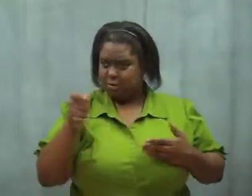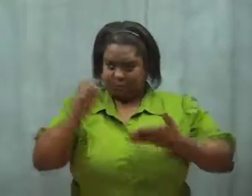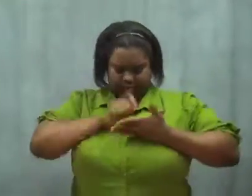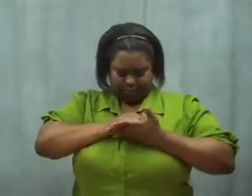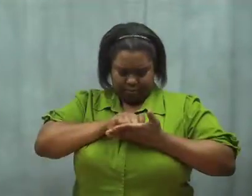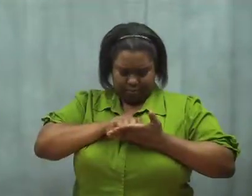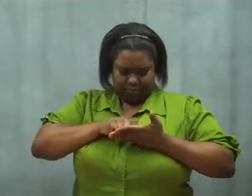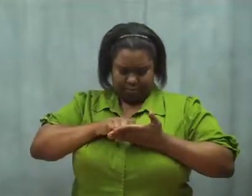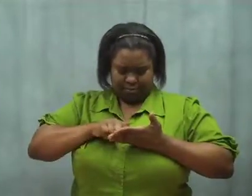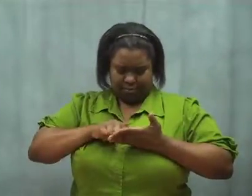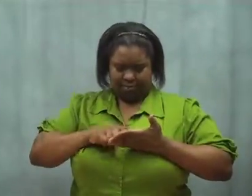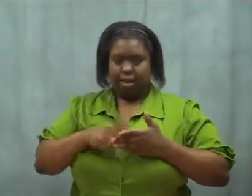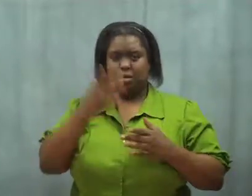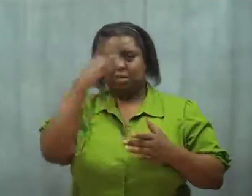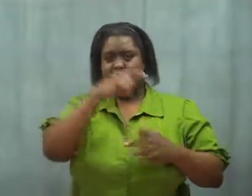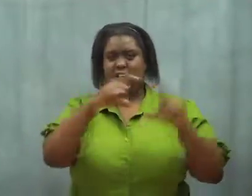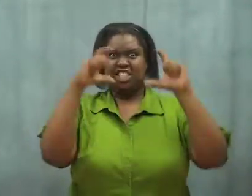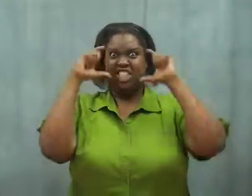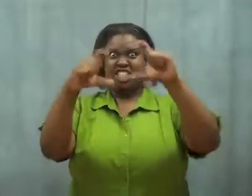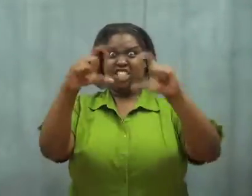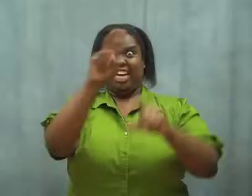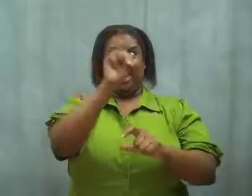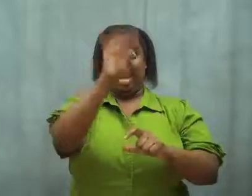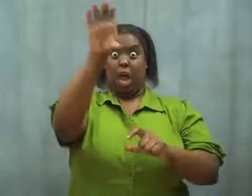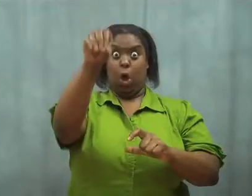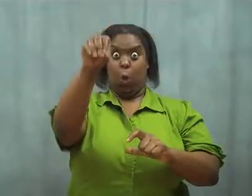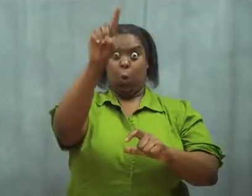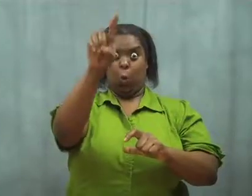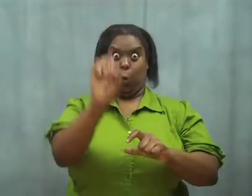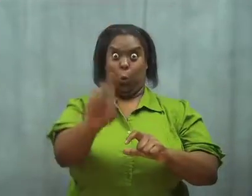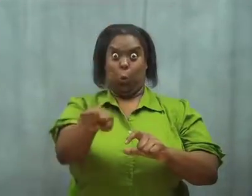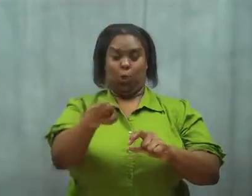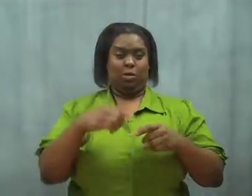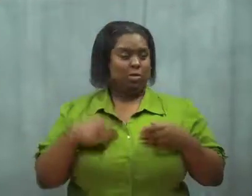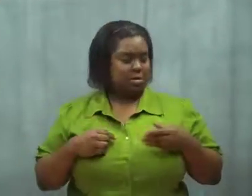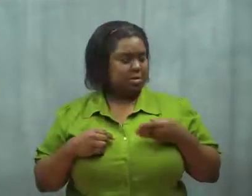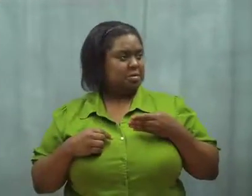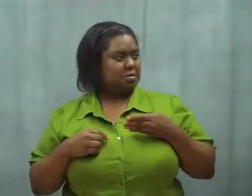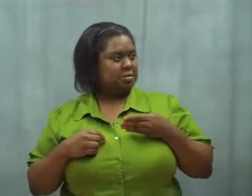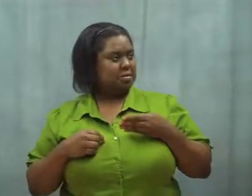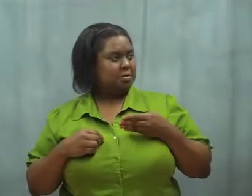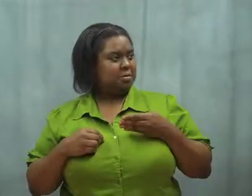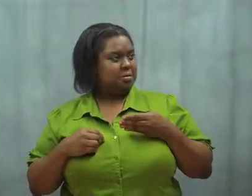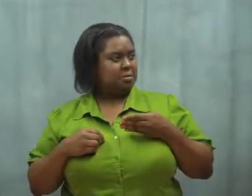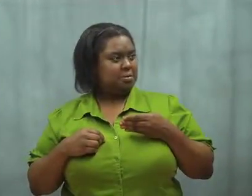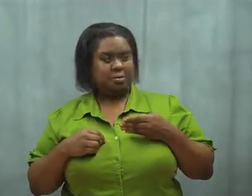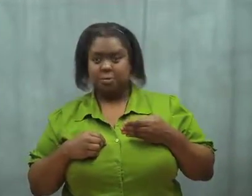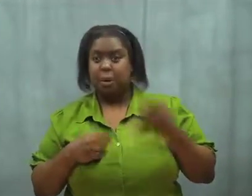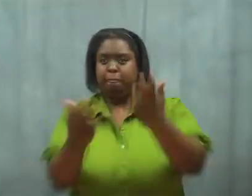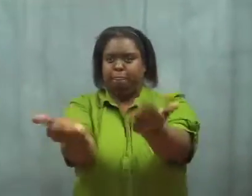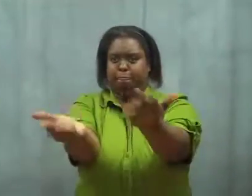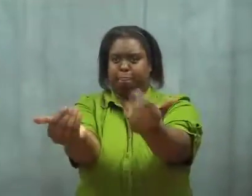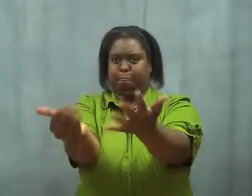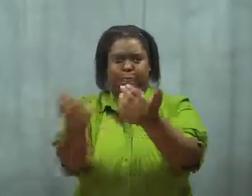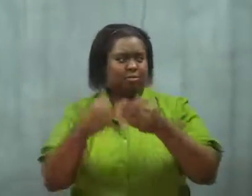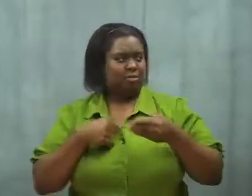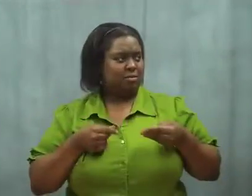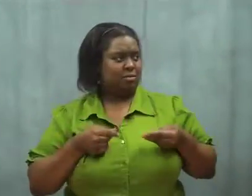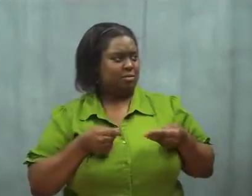The person wrote a big "NO!"